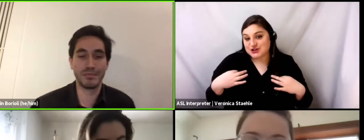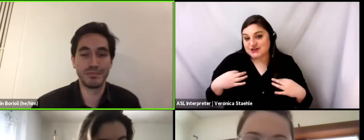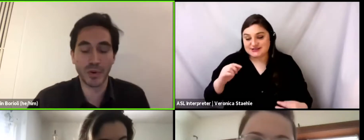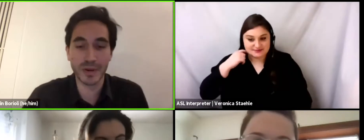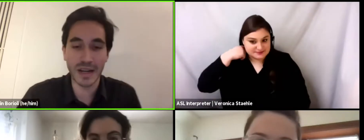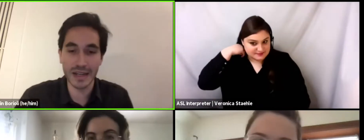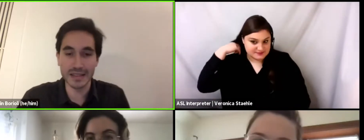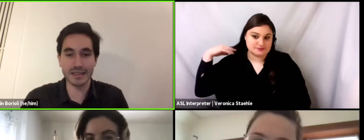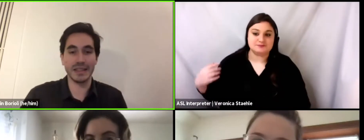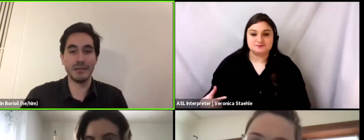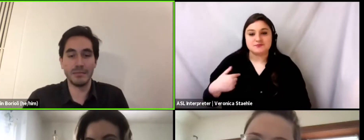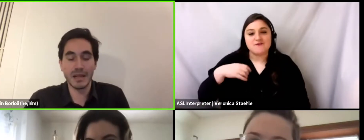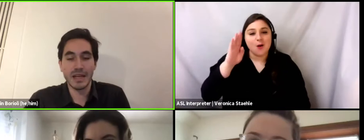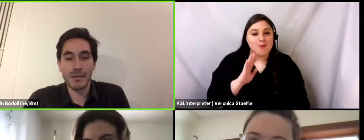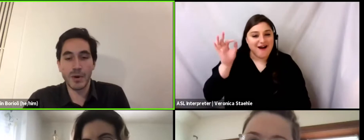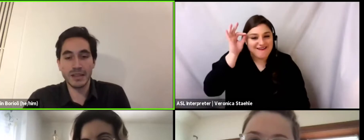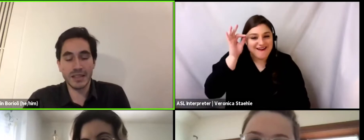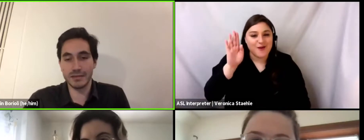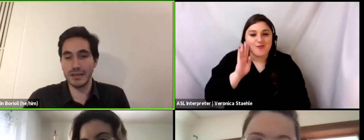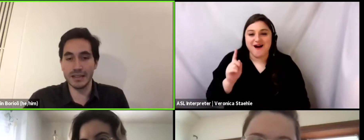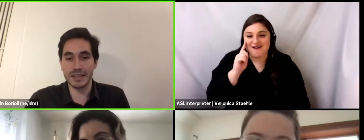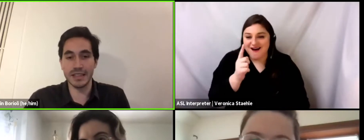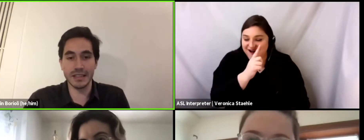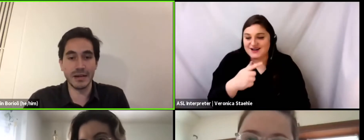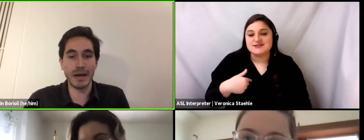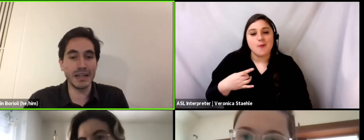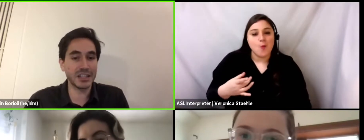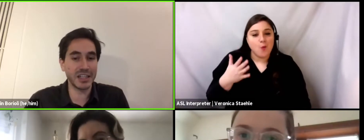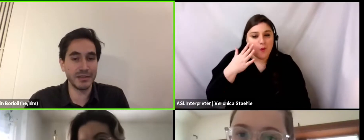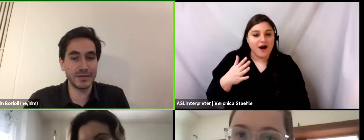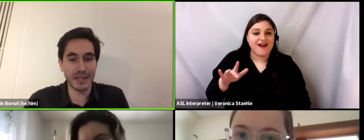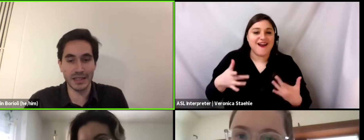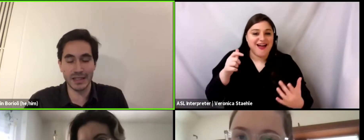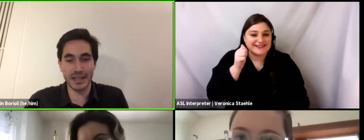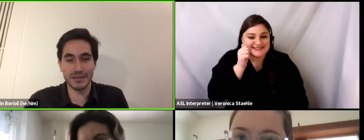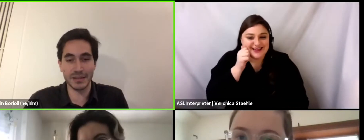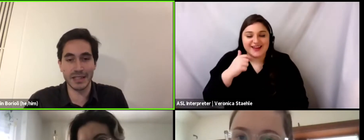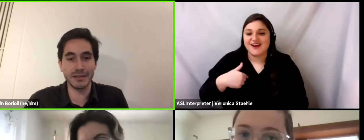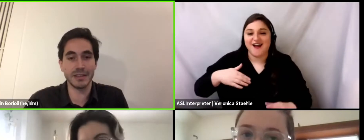brown eyes and I'm white and I have light skin and I'm badly shaved and have a characteristic